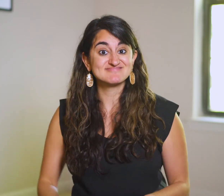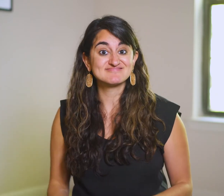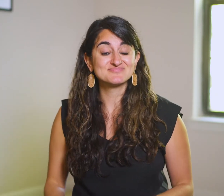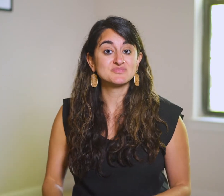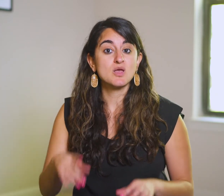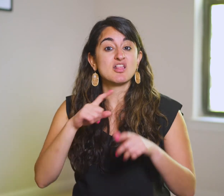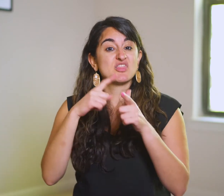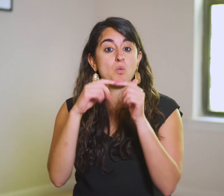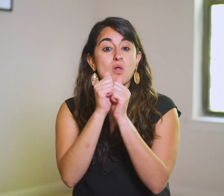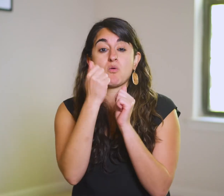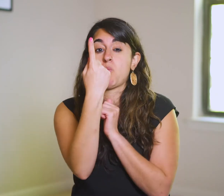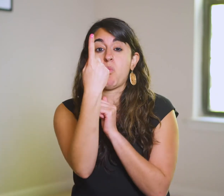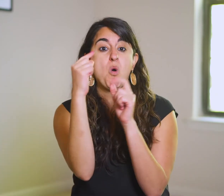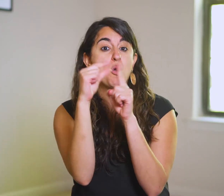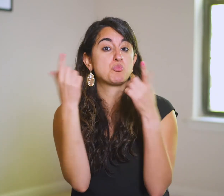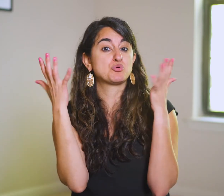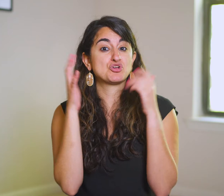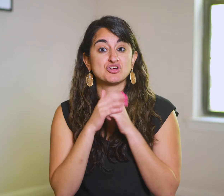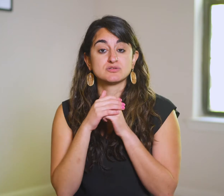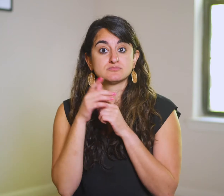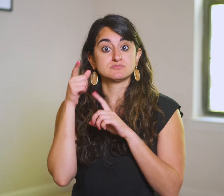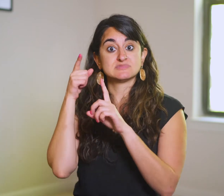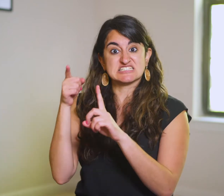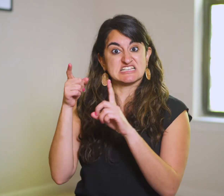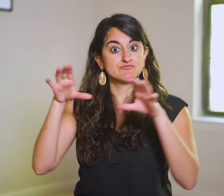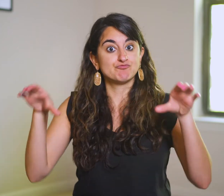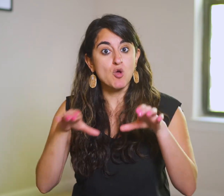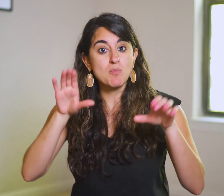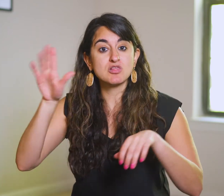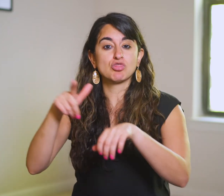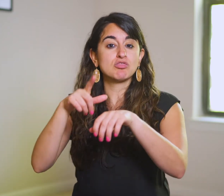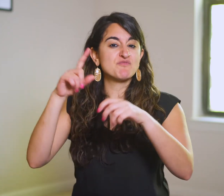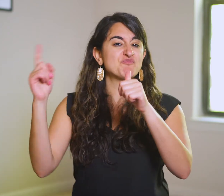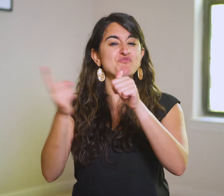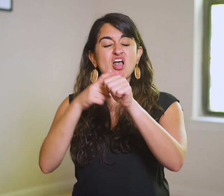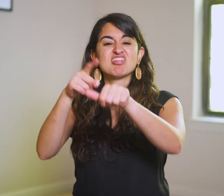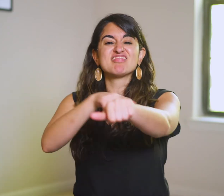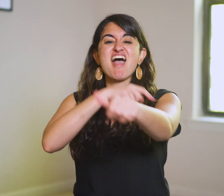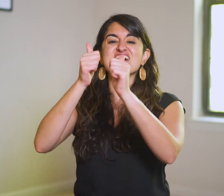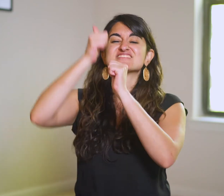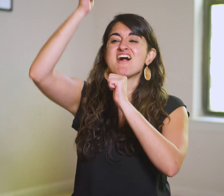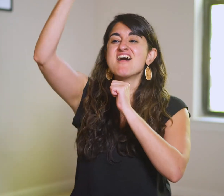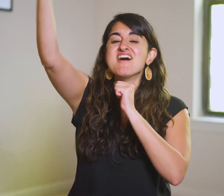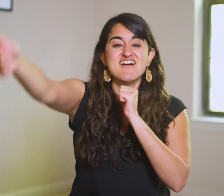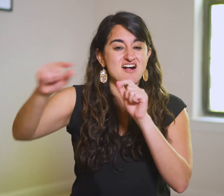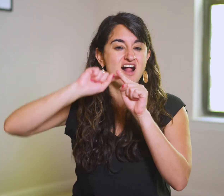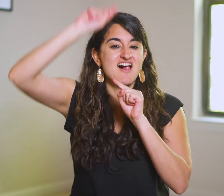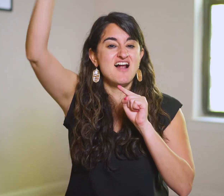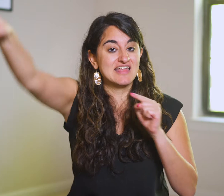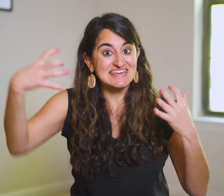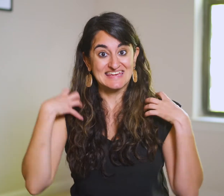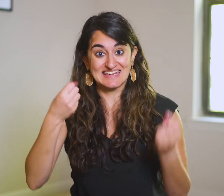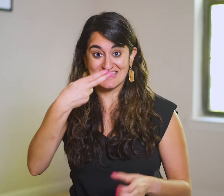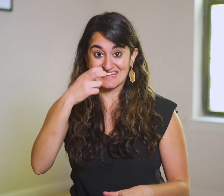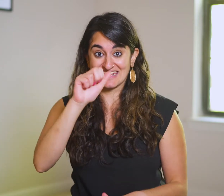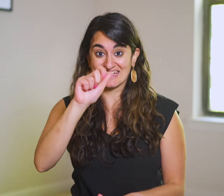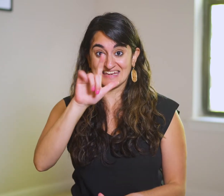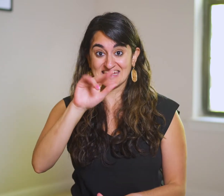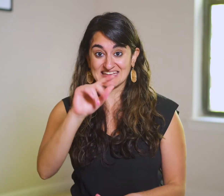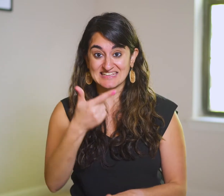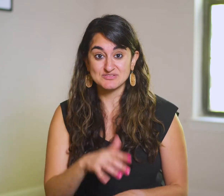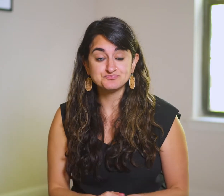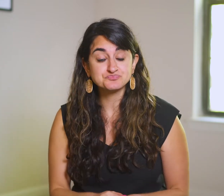Then, with a word, He performs His first long-distance healing.